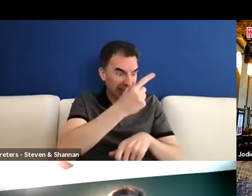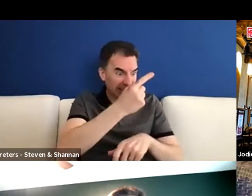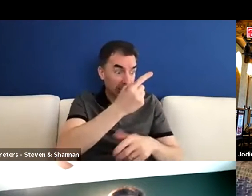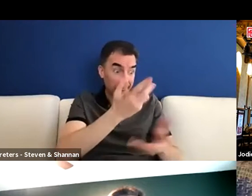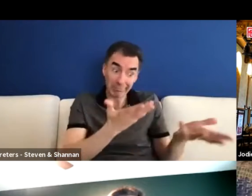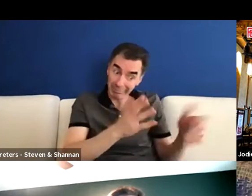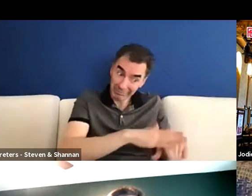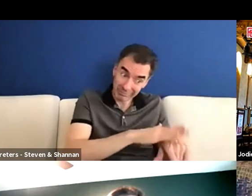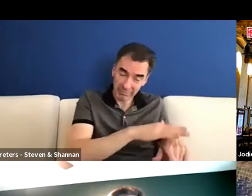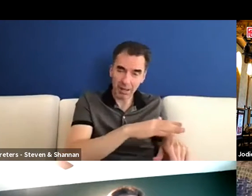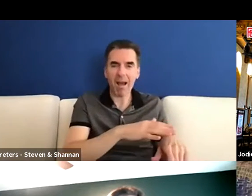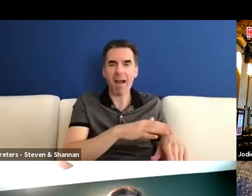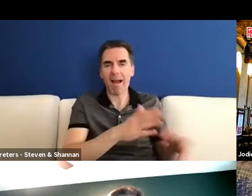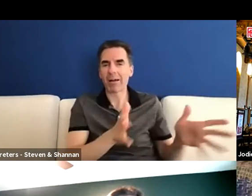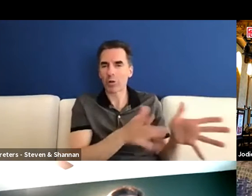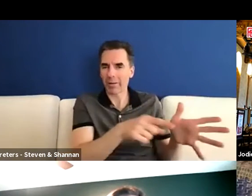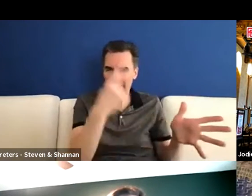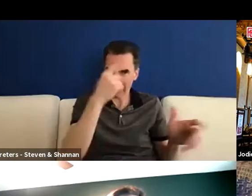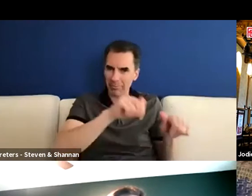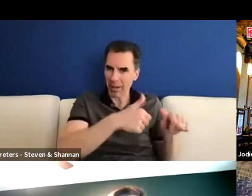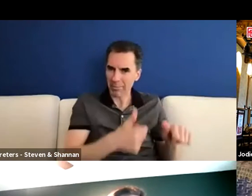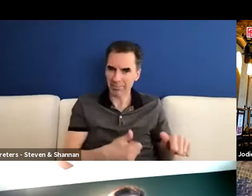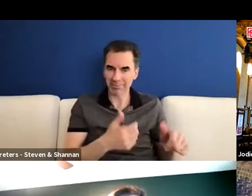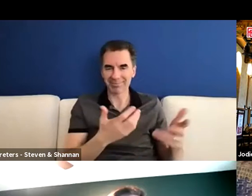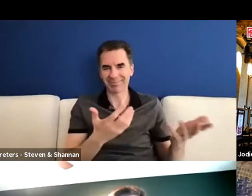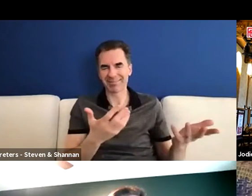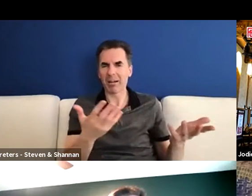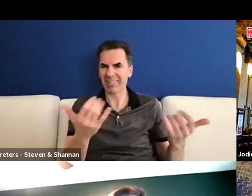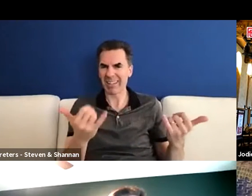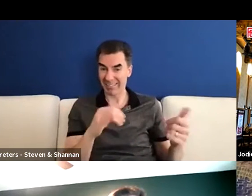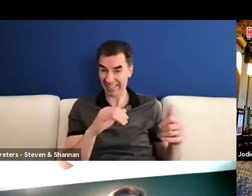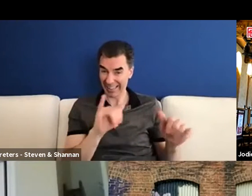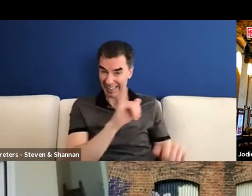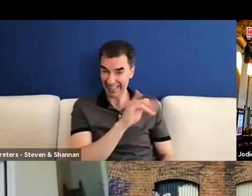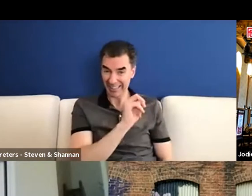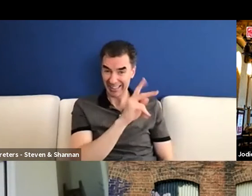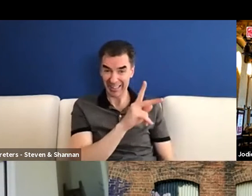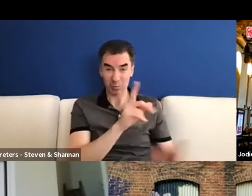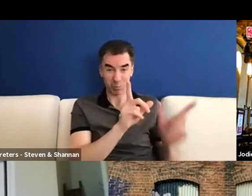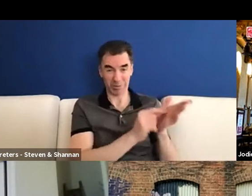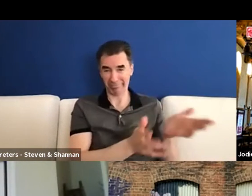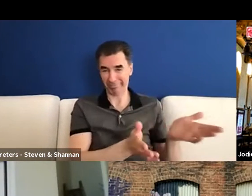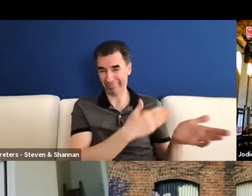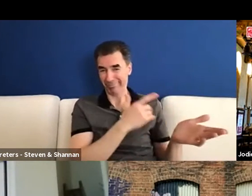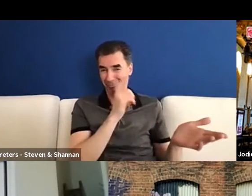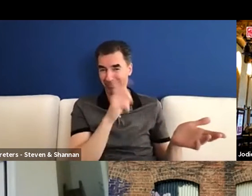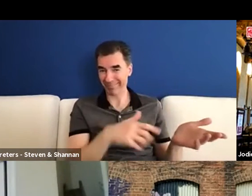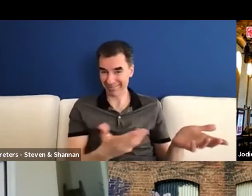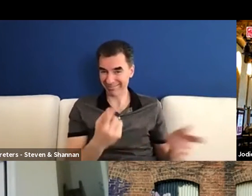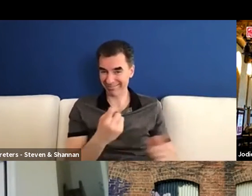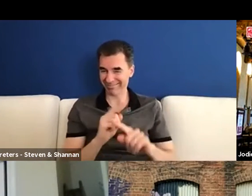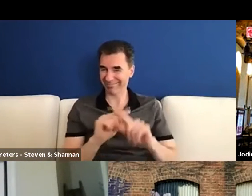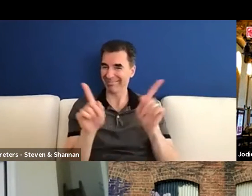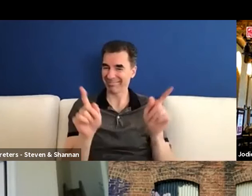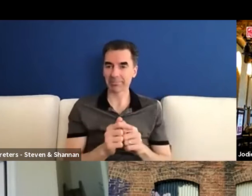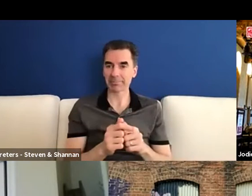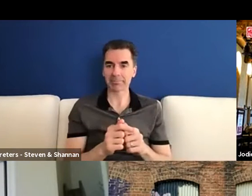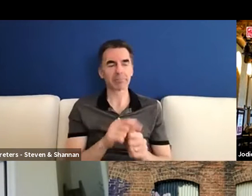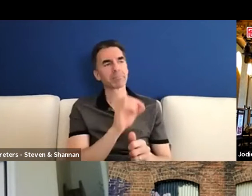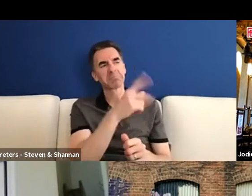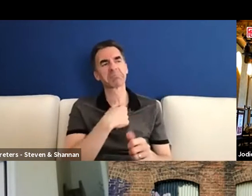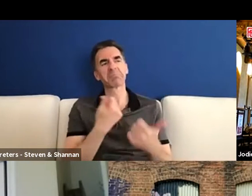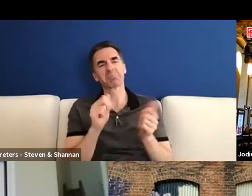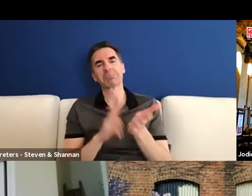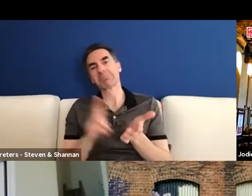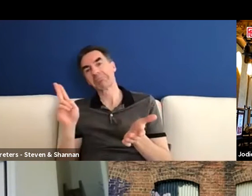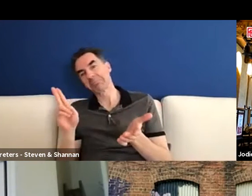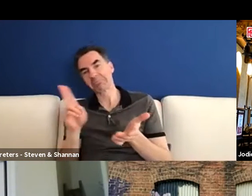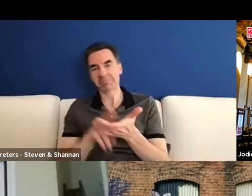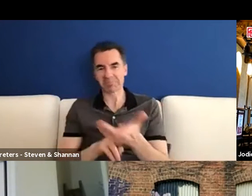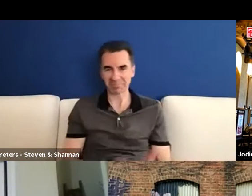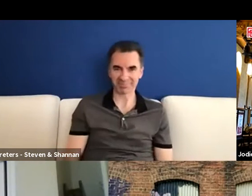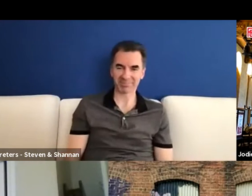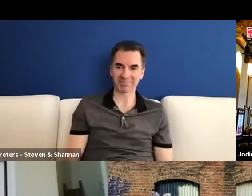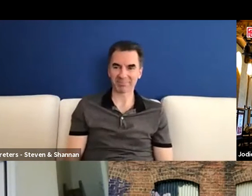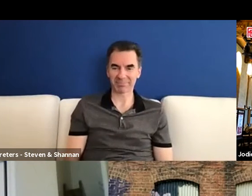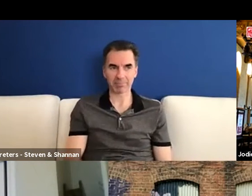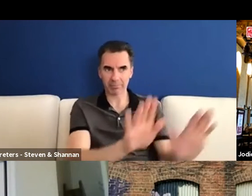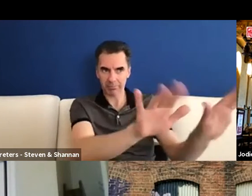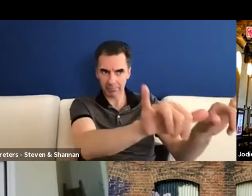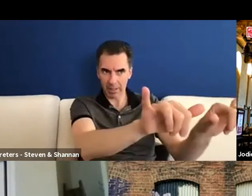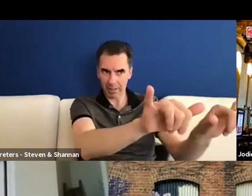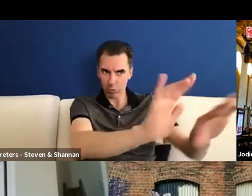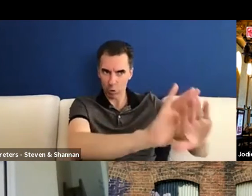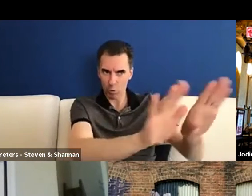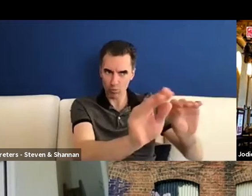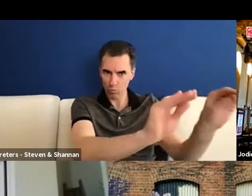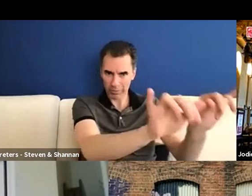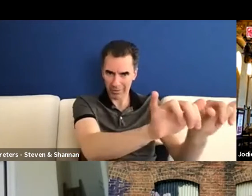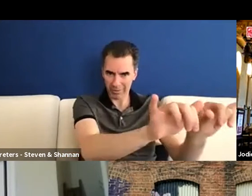Unknown: Like ink is like the least of their problems. Okay, I'll go out and see. Okay. Don't Don't move away God. Right here.